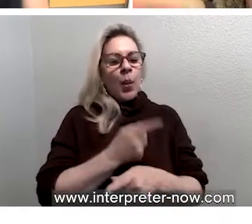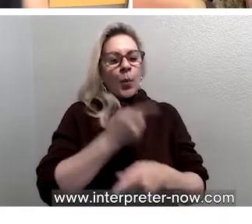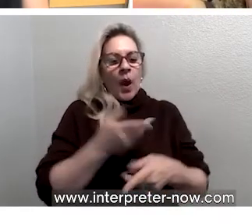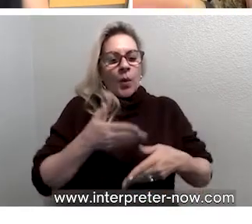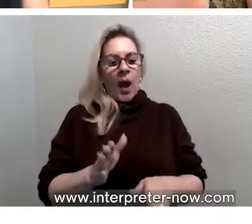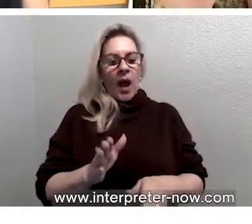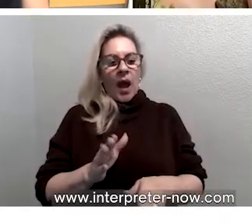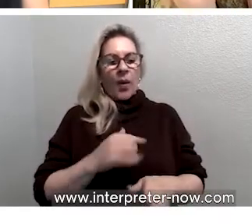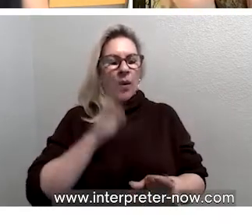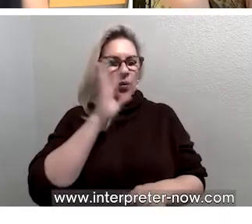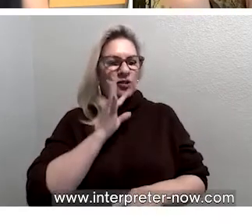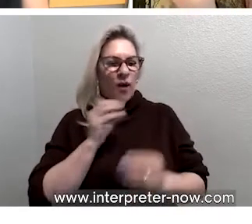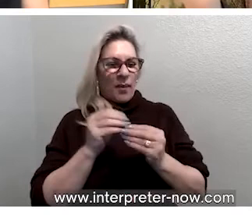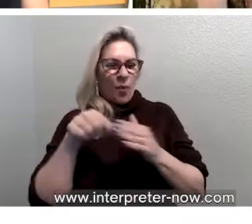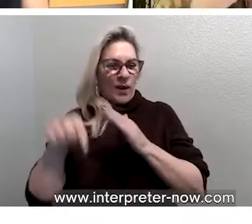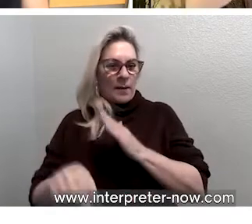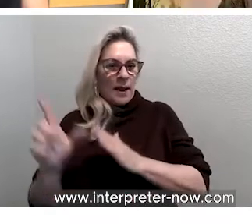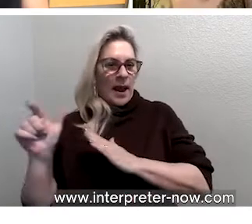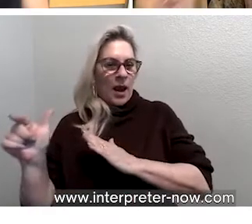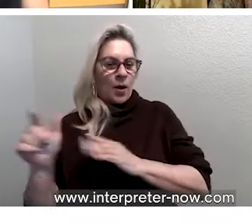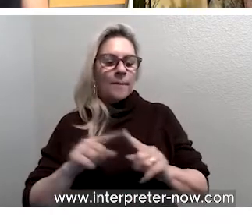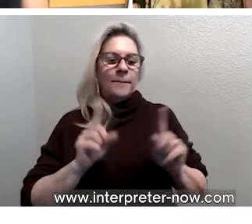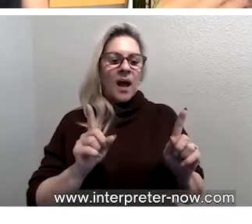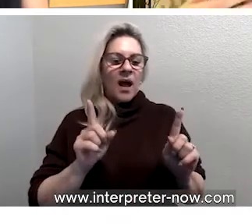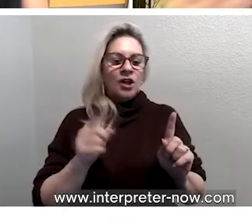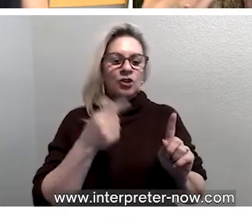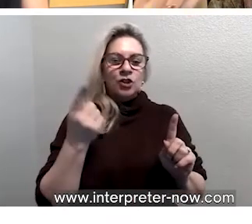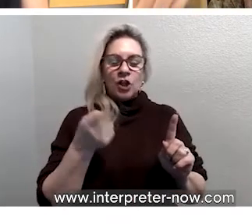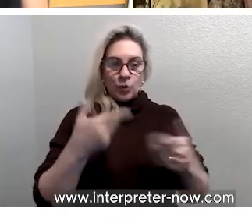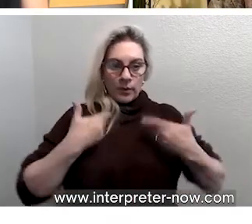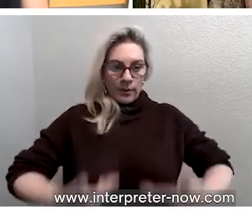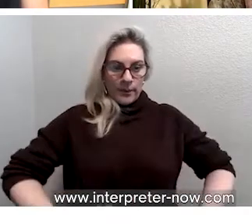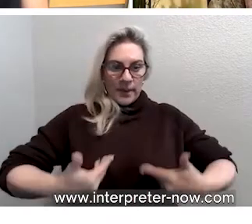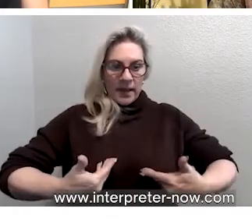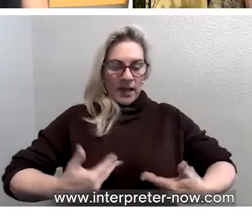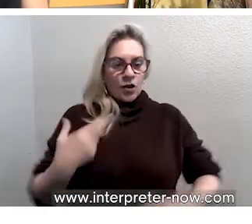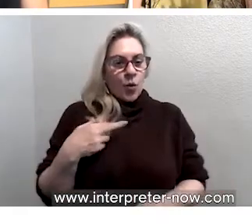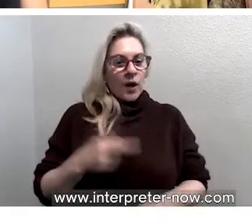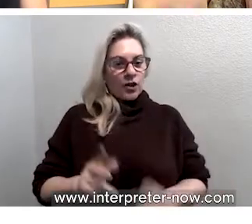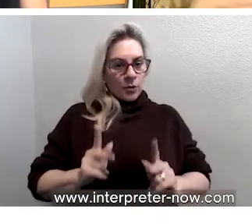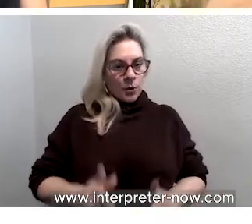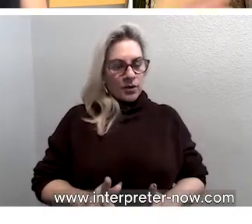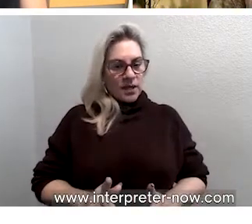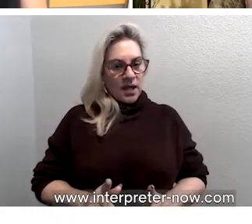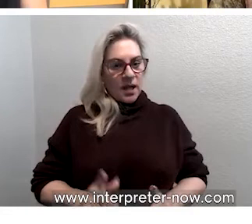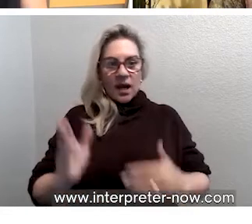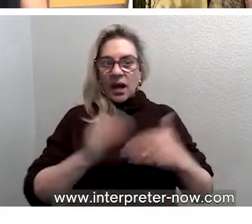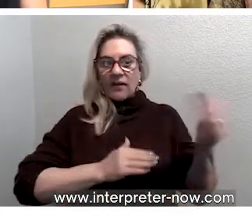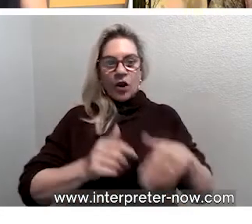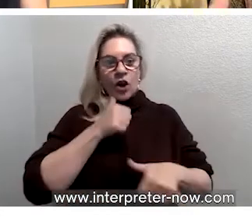We can get into that later. But just your existence as a religious person, even if you're not trying to convert me, even